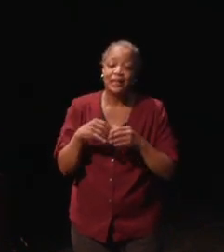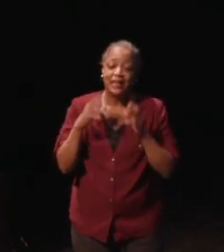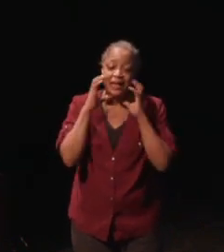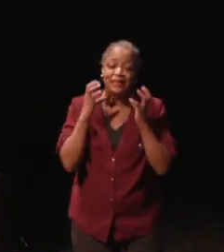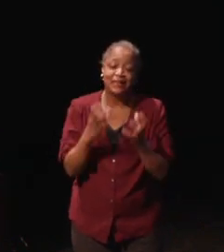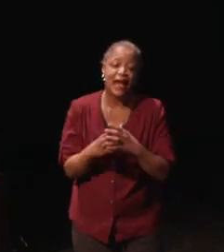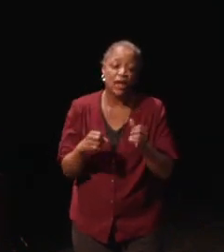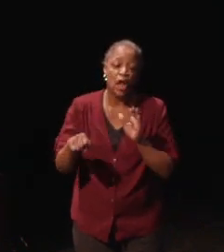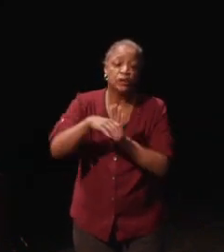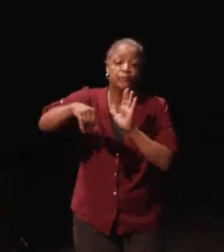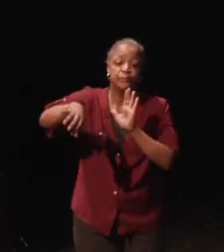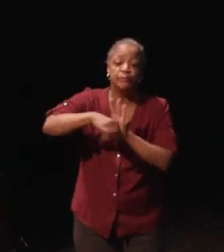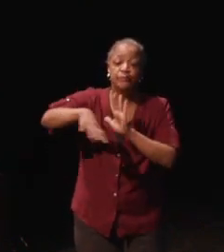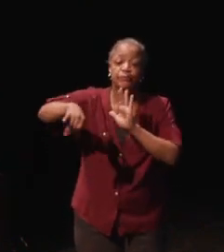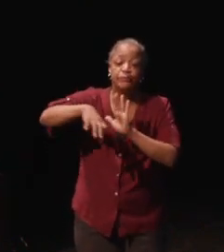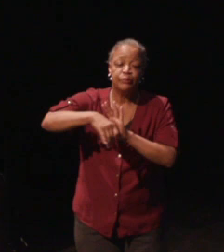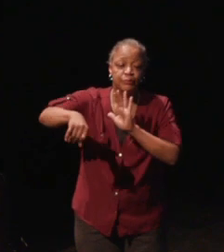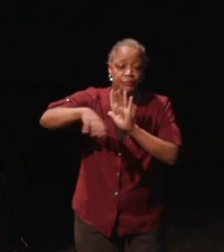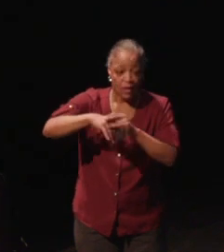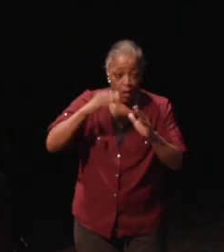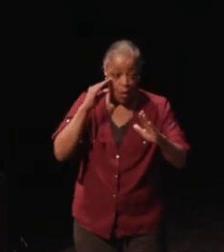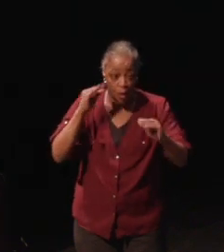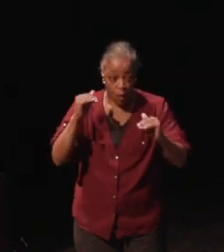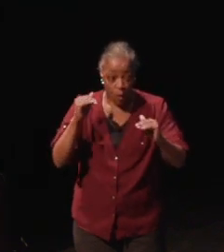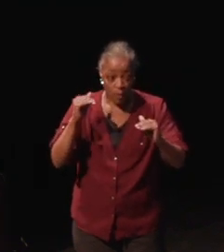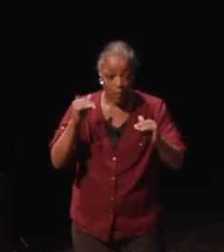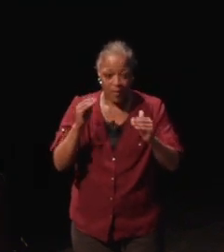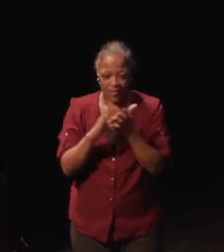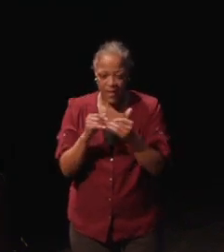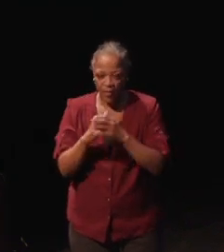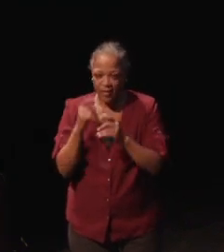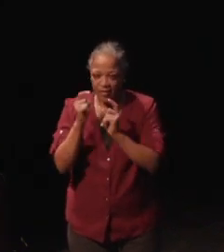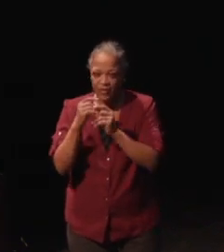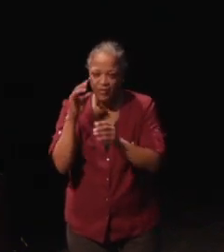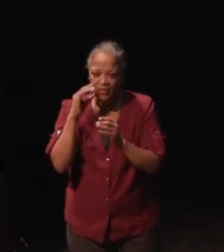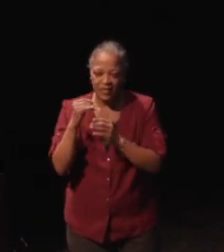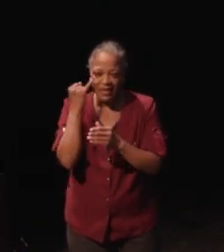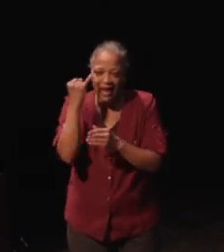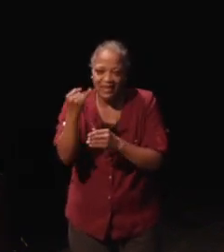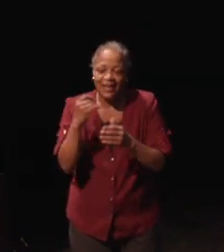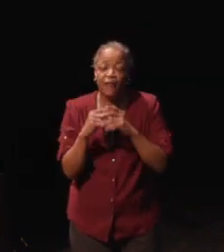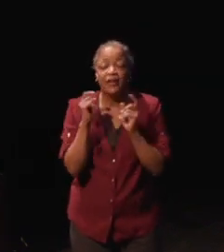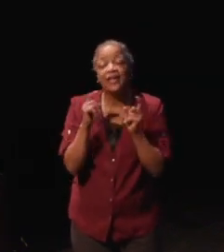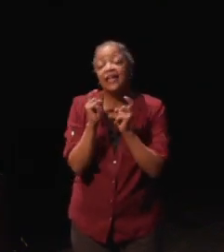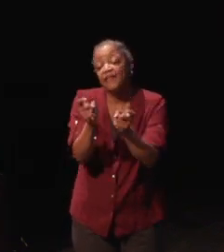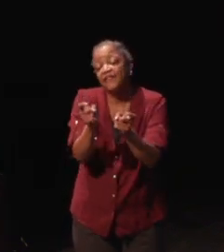That's what I hoped would just instilled a image of getting a gift player.